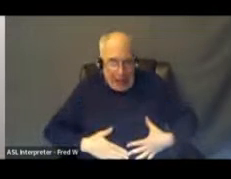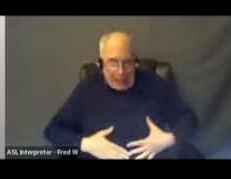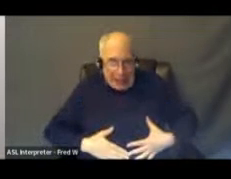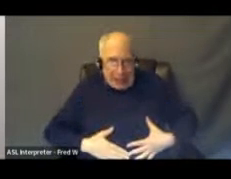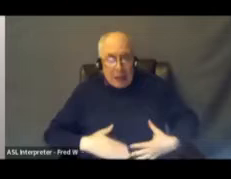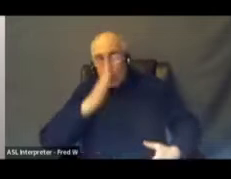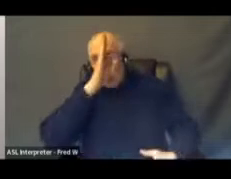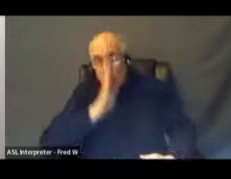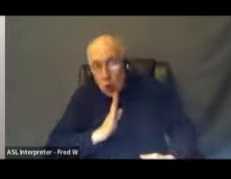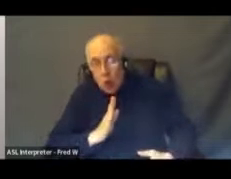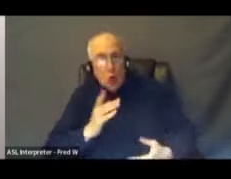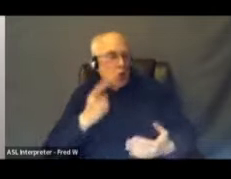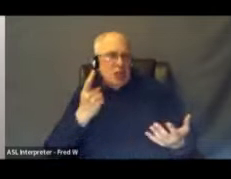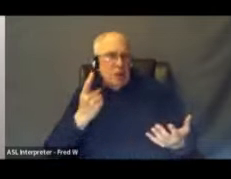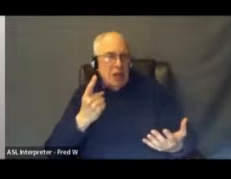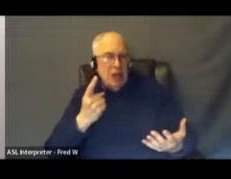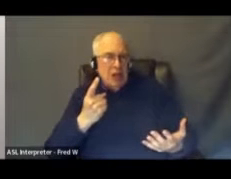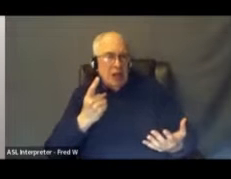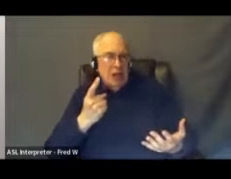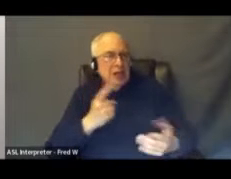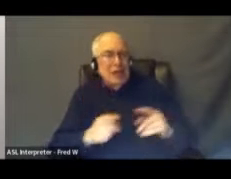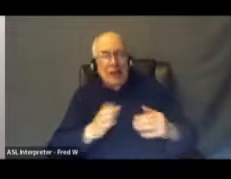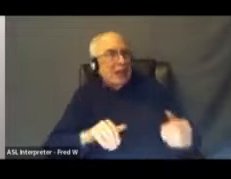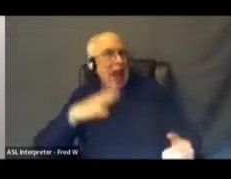an external traumatic brain injury, like a car accident or a